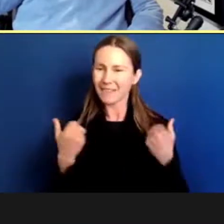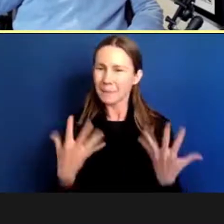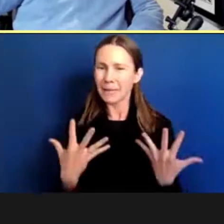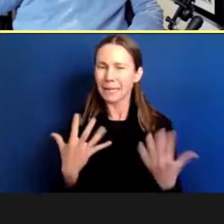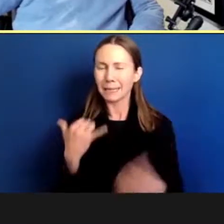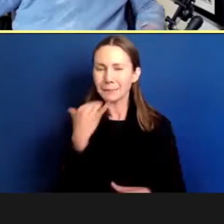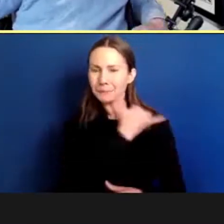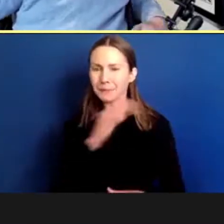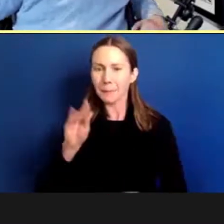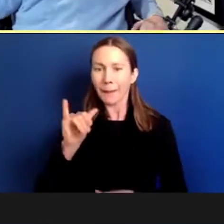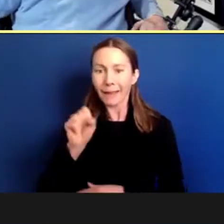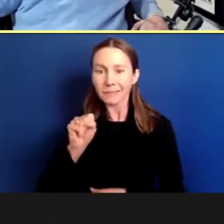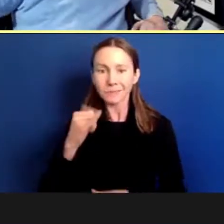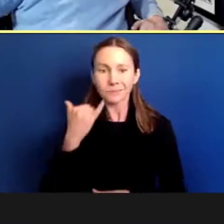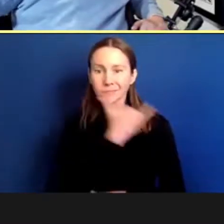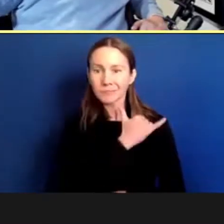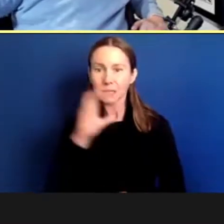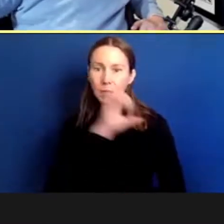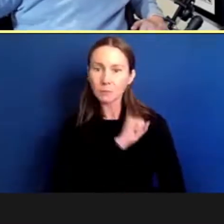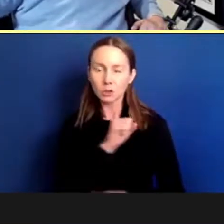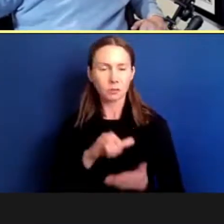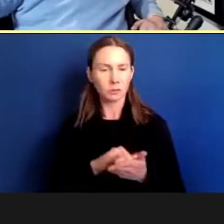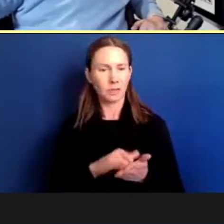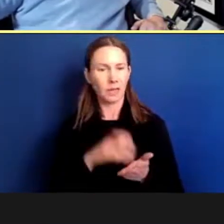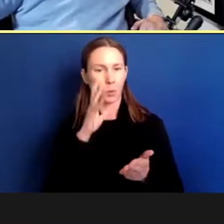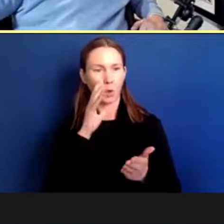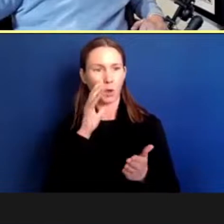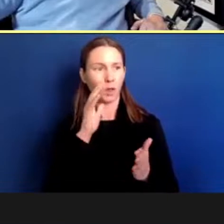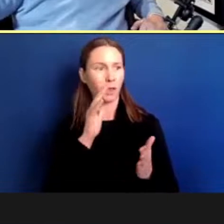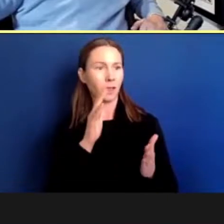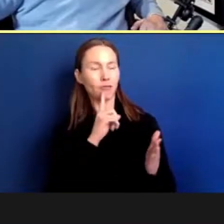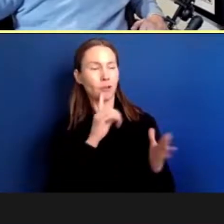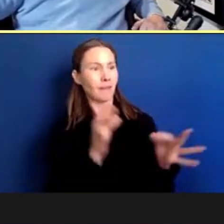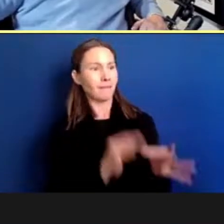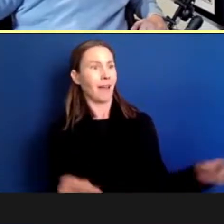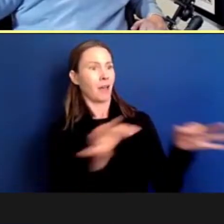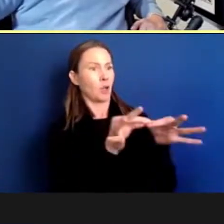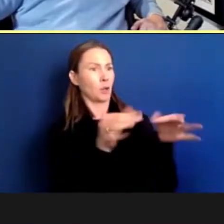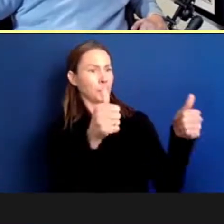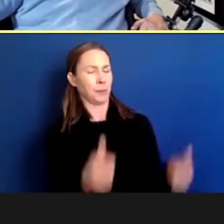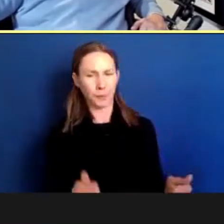result in devaluation and disparate treatment of people with disabilities. And in the medical